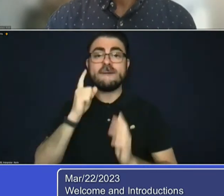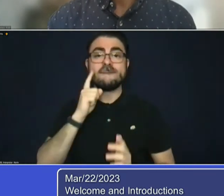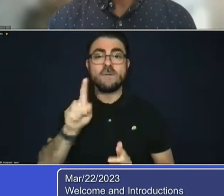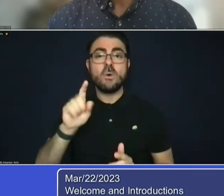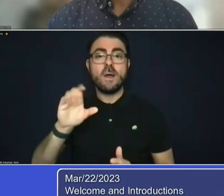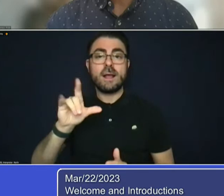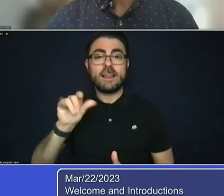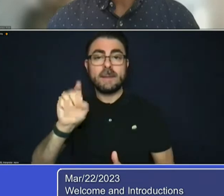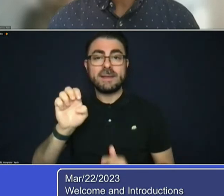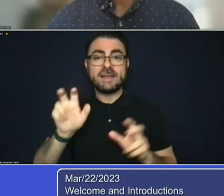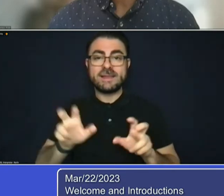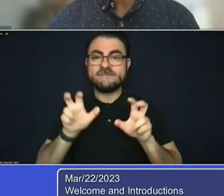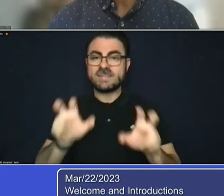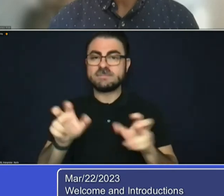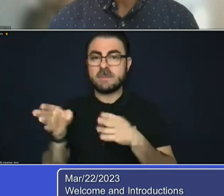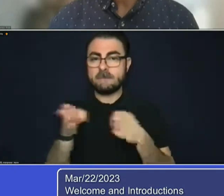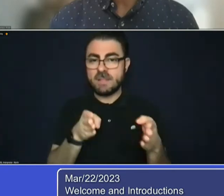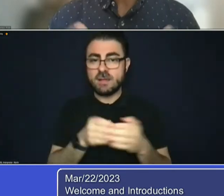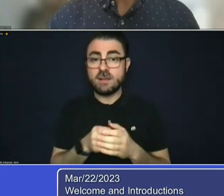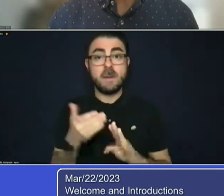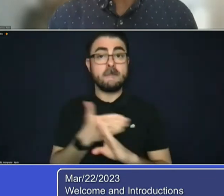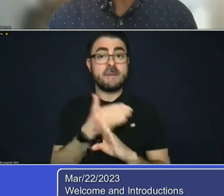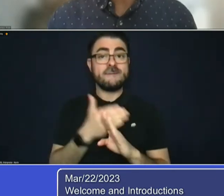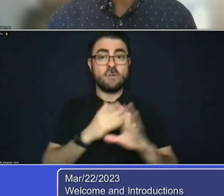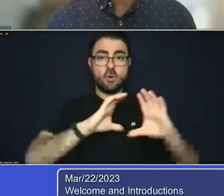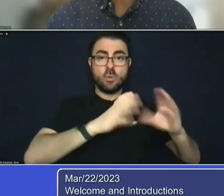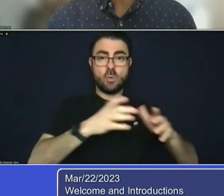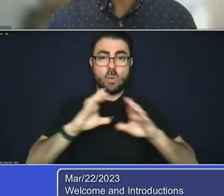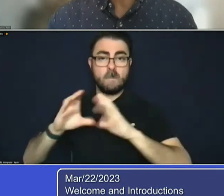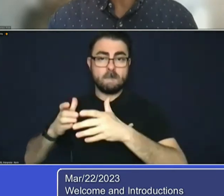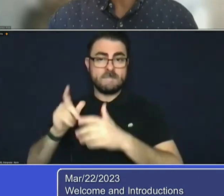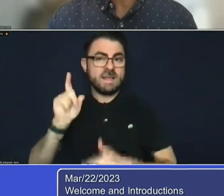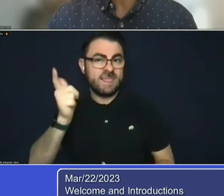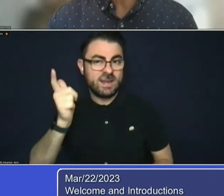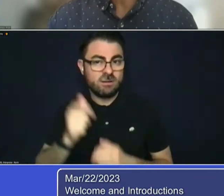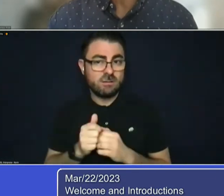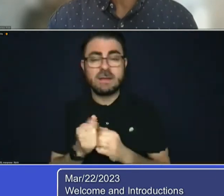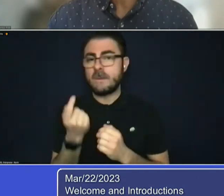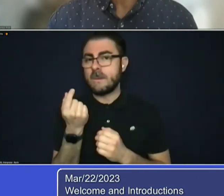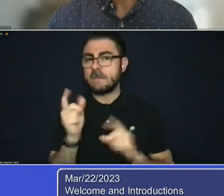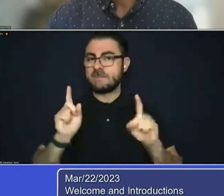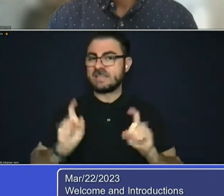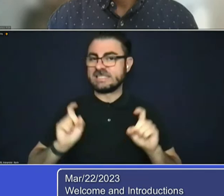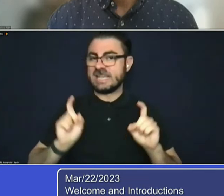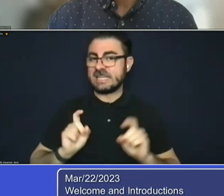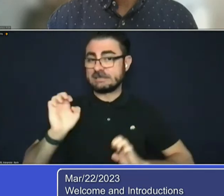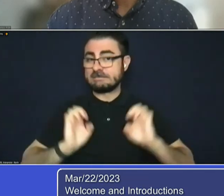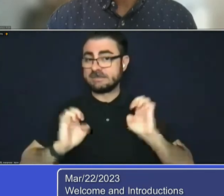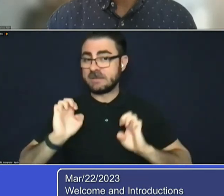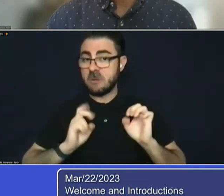WE WILL MOVE ON TO A PRELIMINARY OVERVIEW OF THE CLIMATE